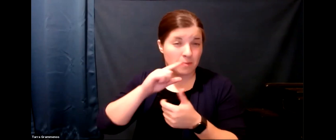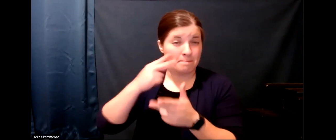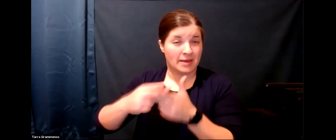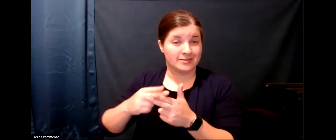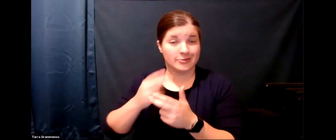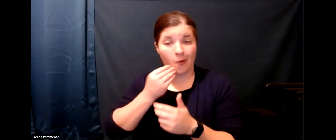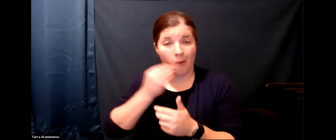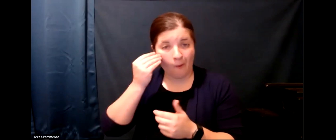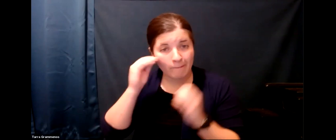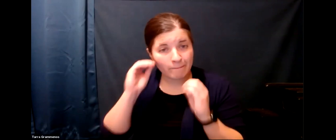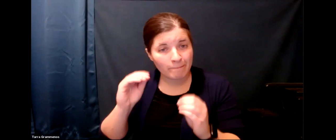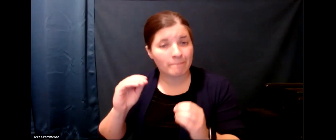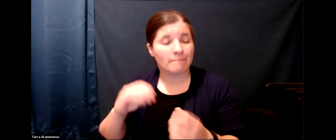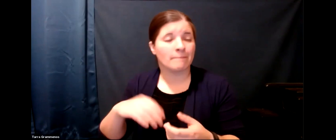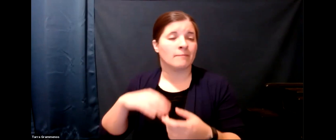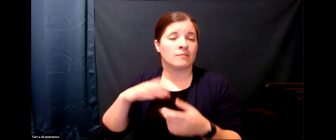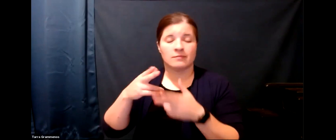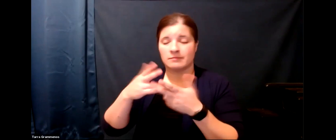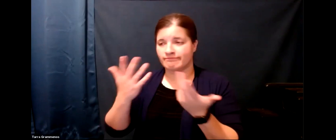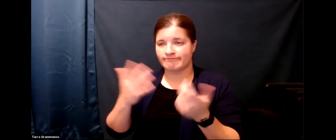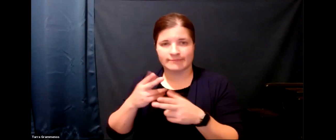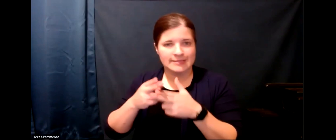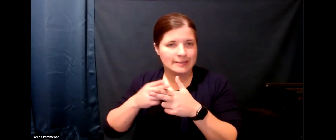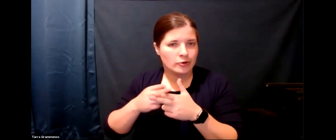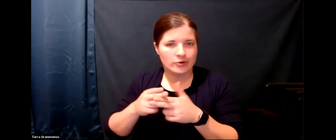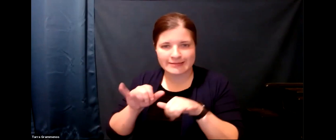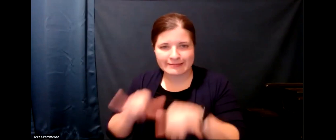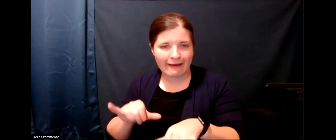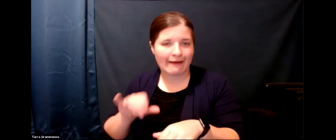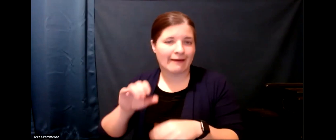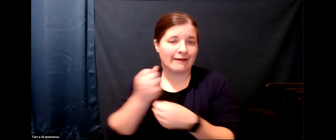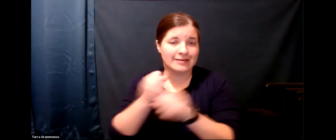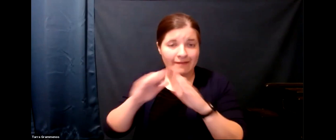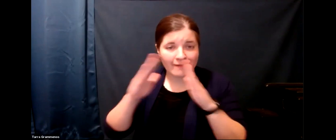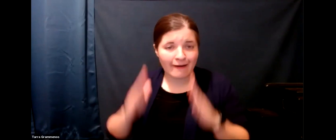Homelessness, temporarily staying in a shelter, or on a